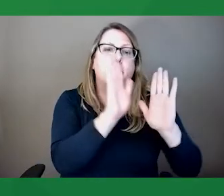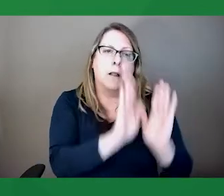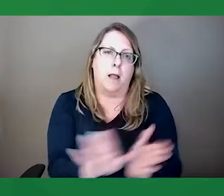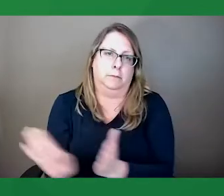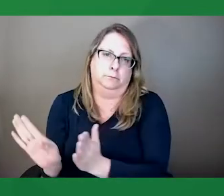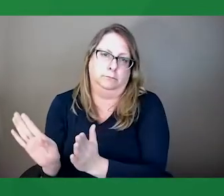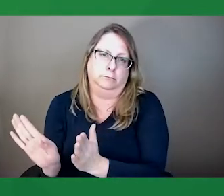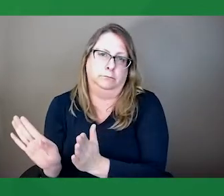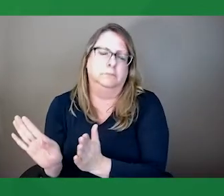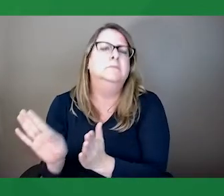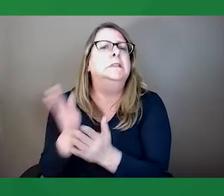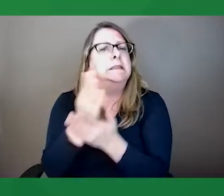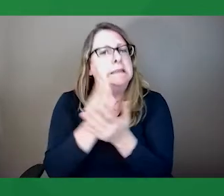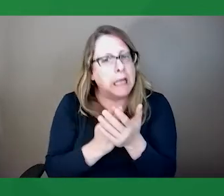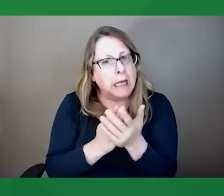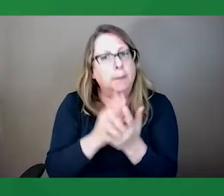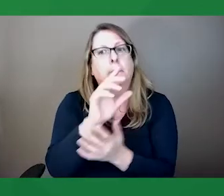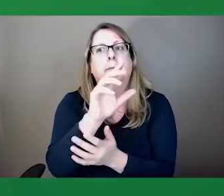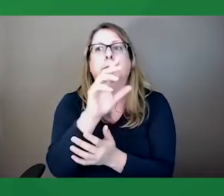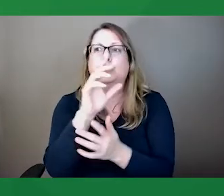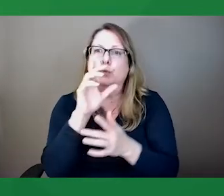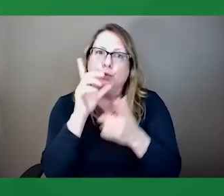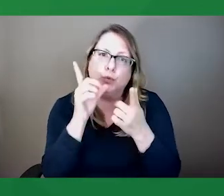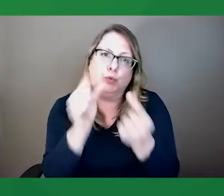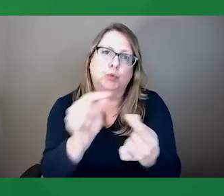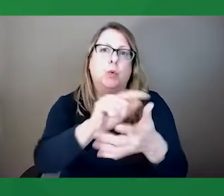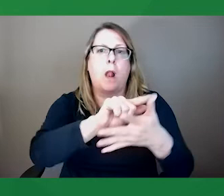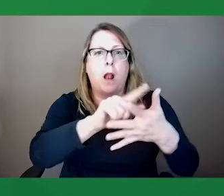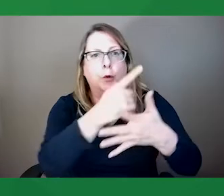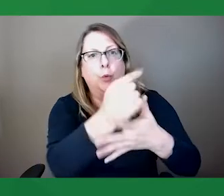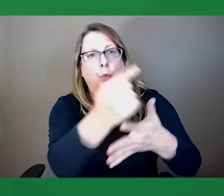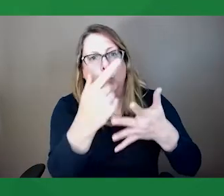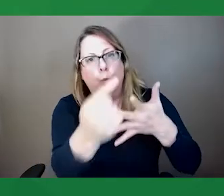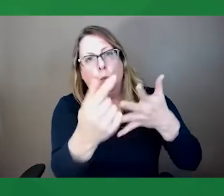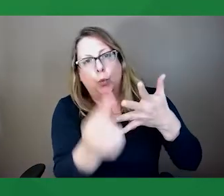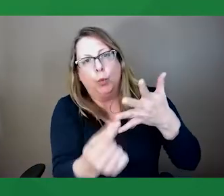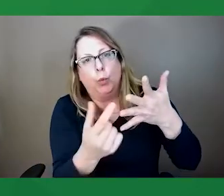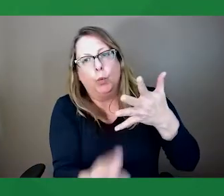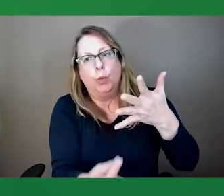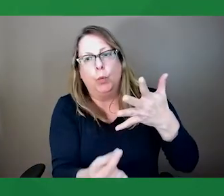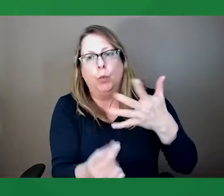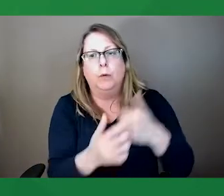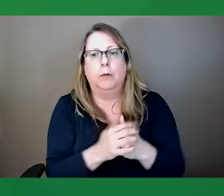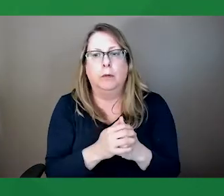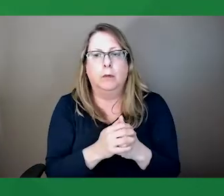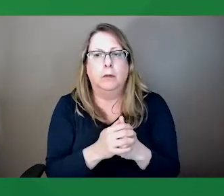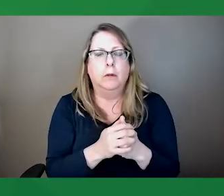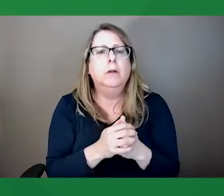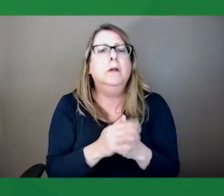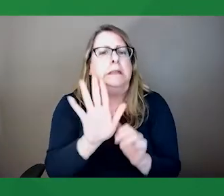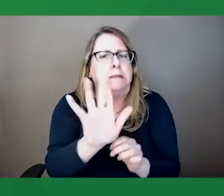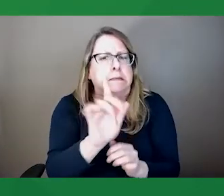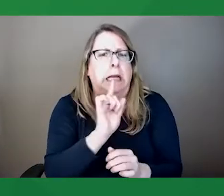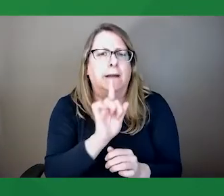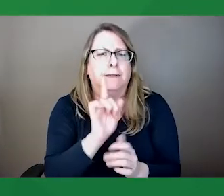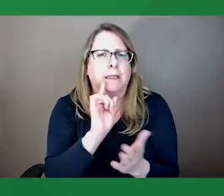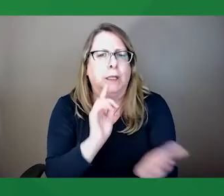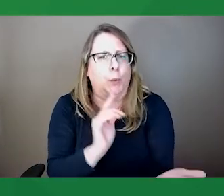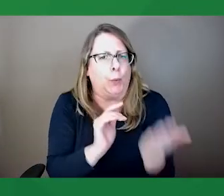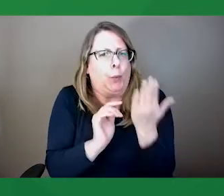or a few sub tasks that you're going to have to do. First one. And I apologize. I'm going to have to go a little closer to the screen,